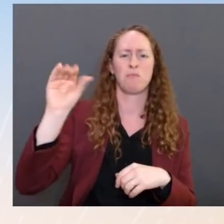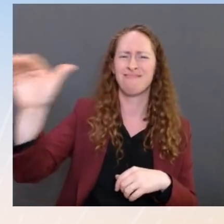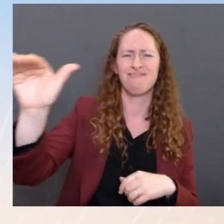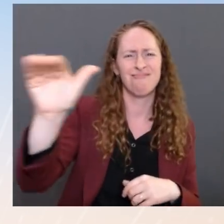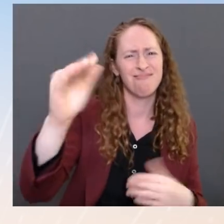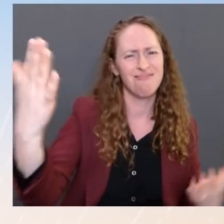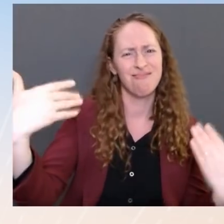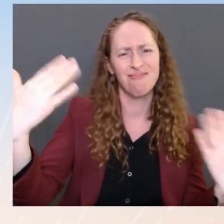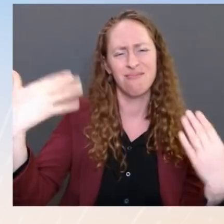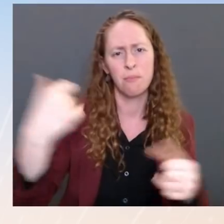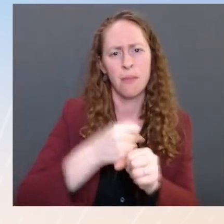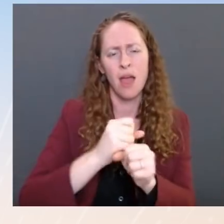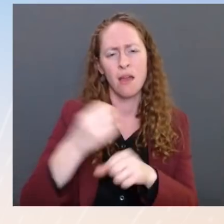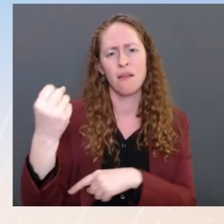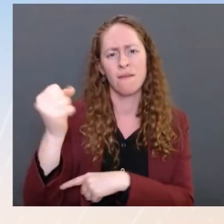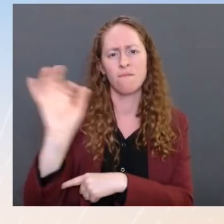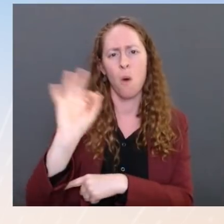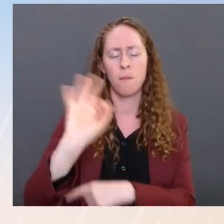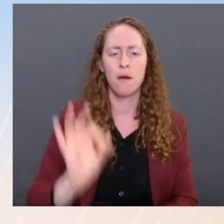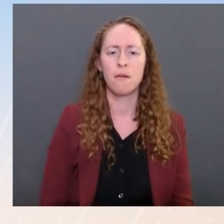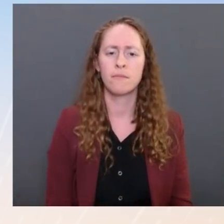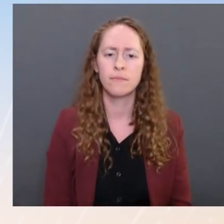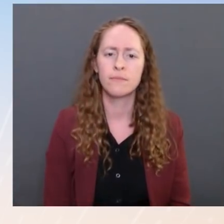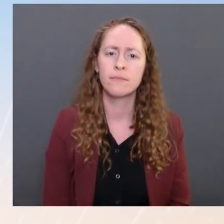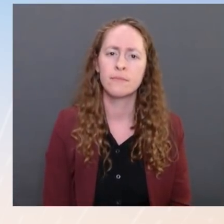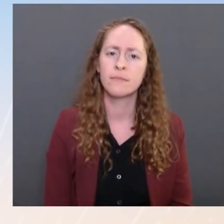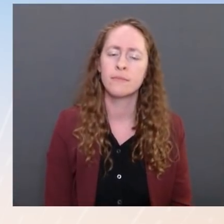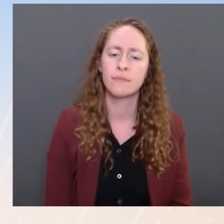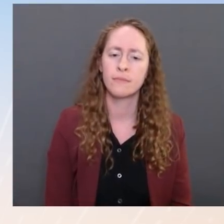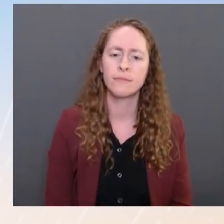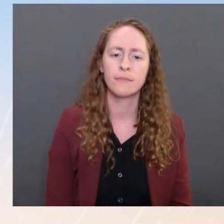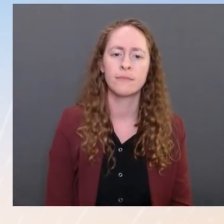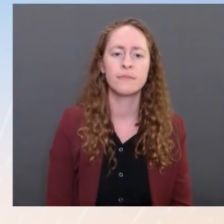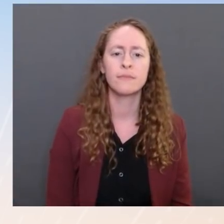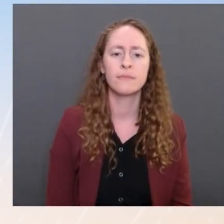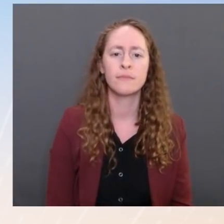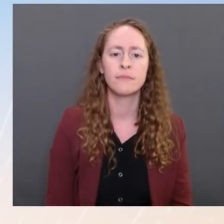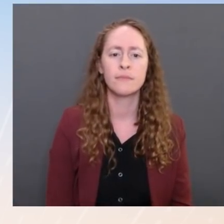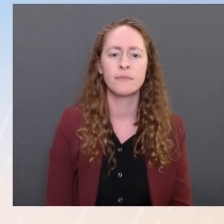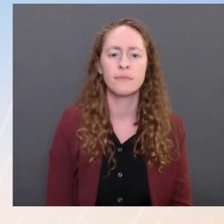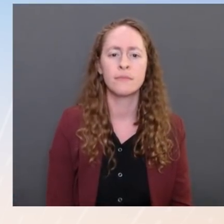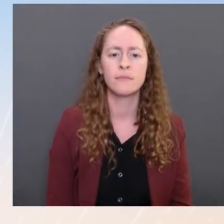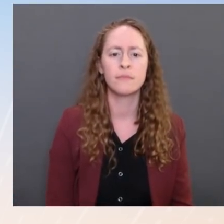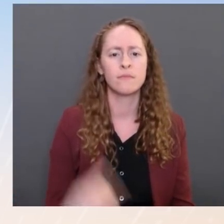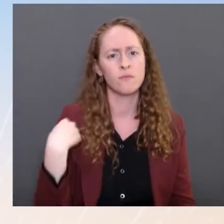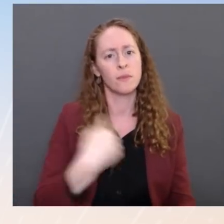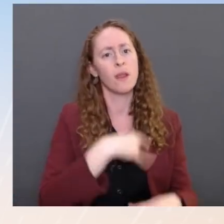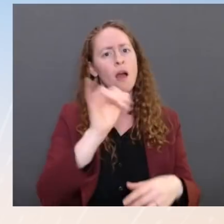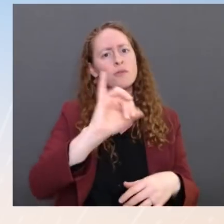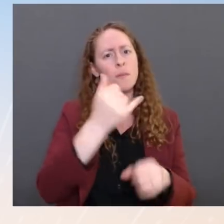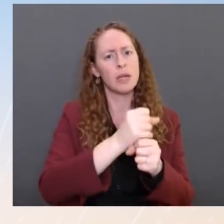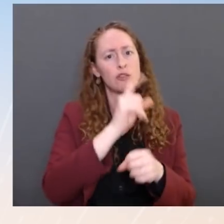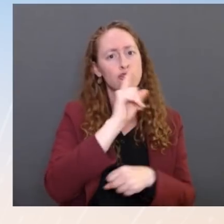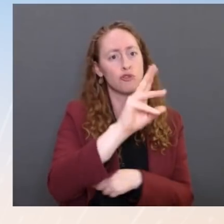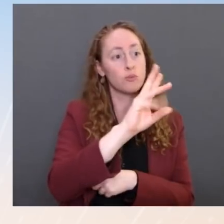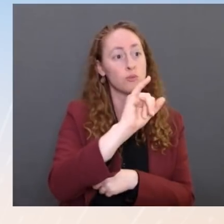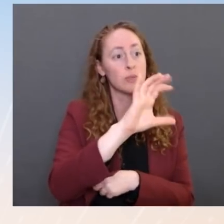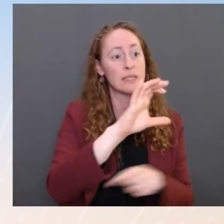we are making WIC dollars available to a range of other supply. So, we're working. We're seeing increases over the last couple of weeks. More needs to be done.